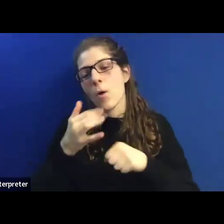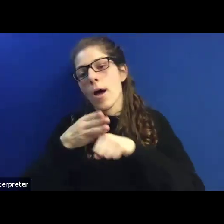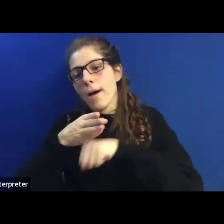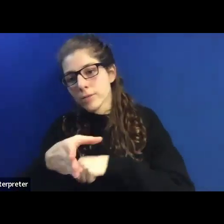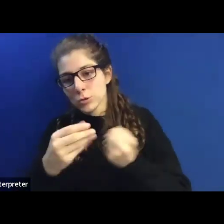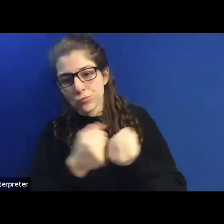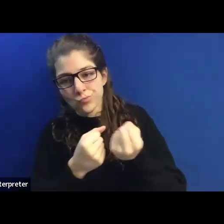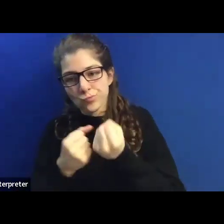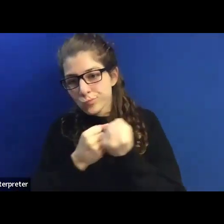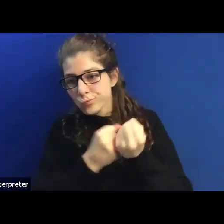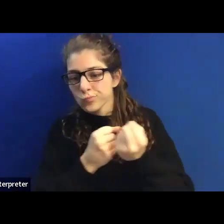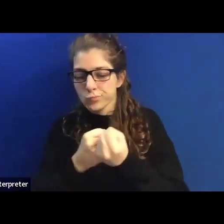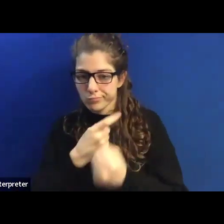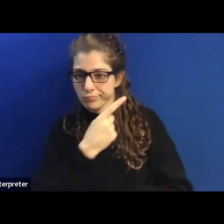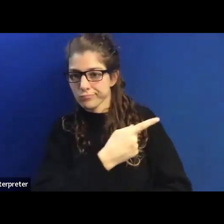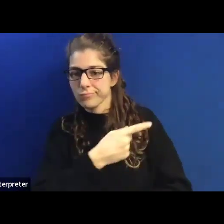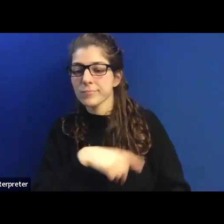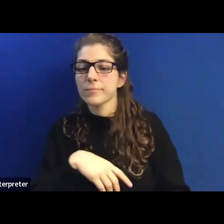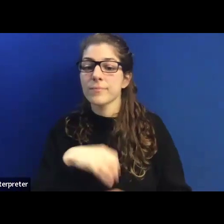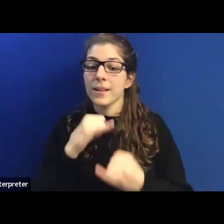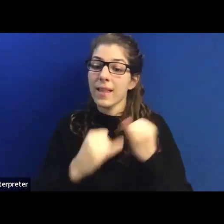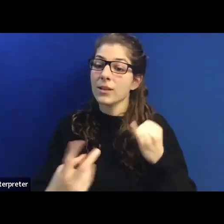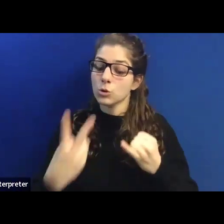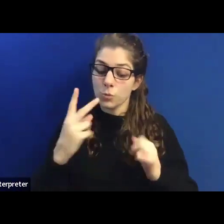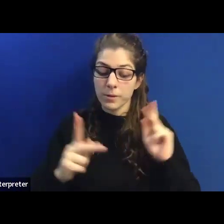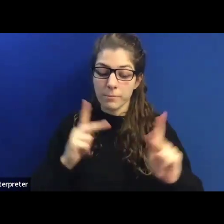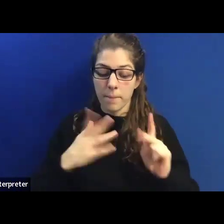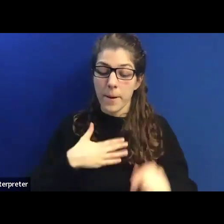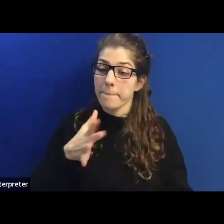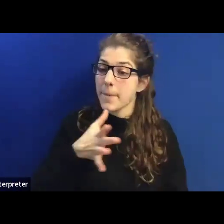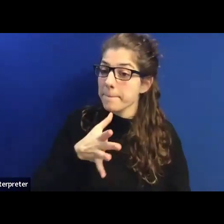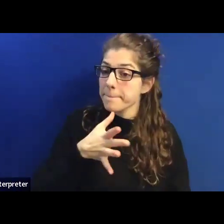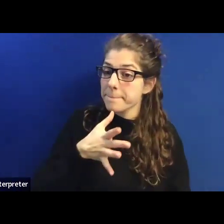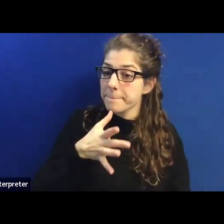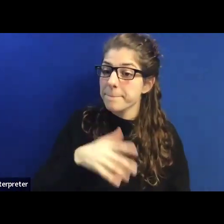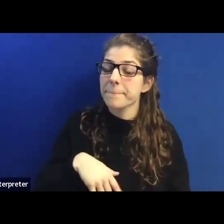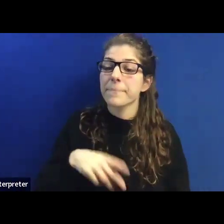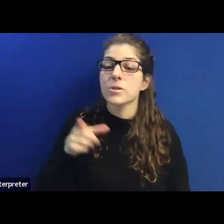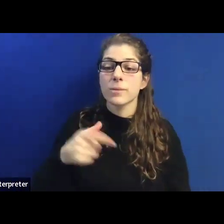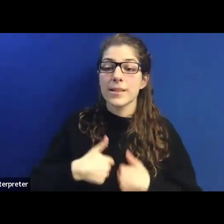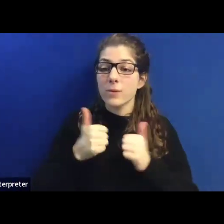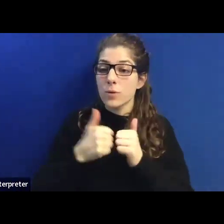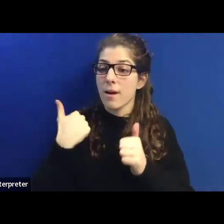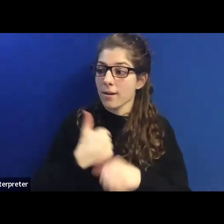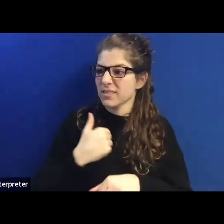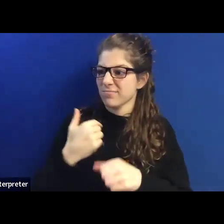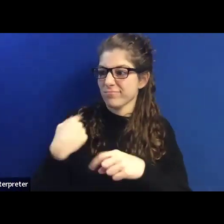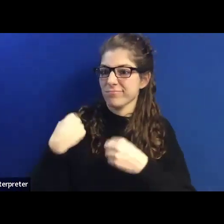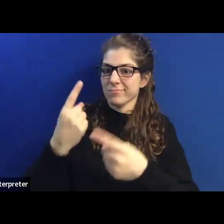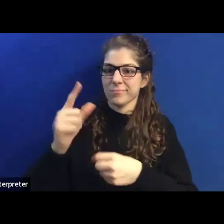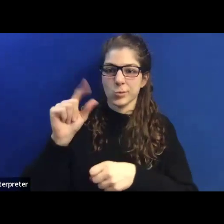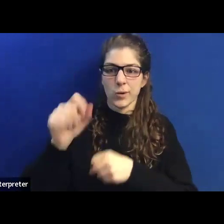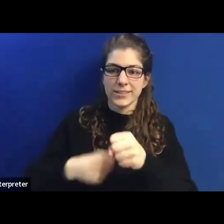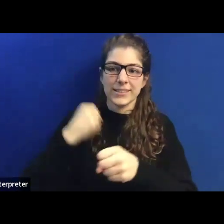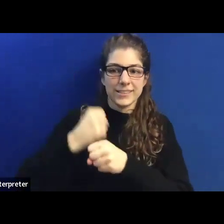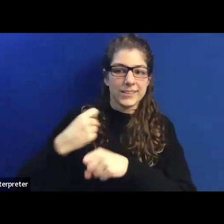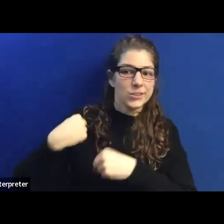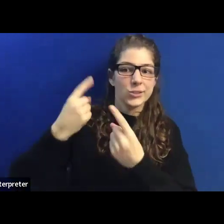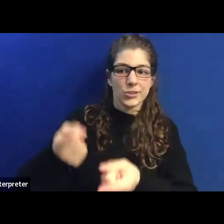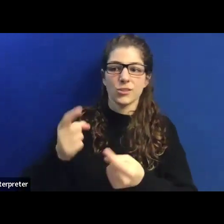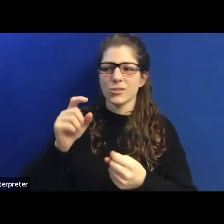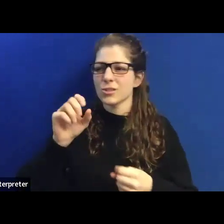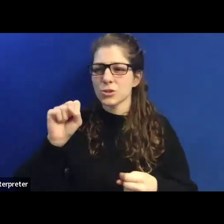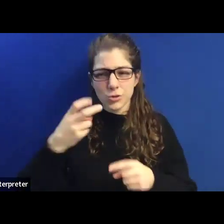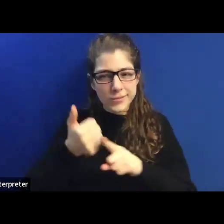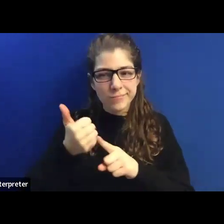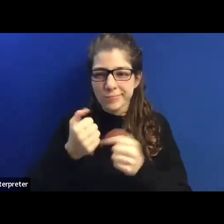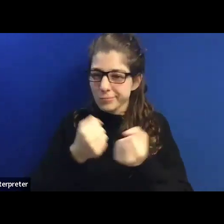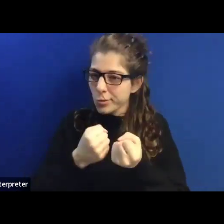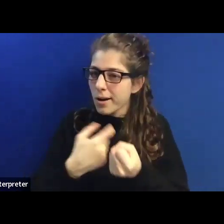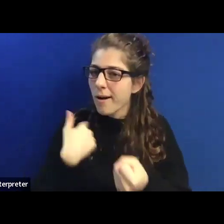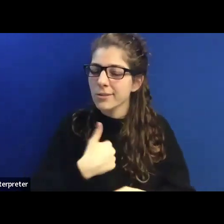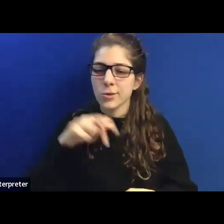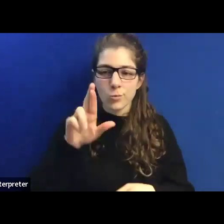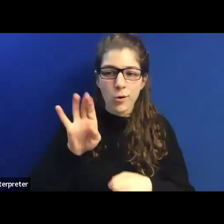And the last two individuals would be my mum. She's been living with us for over 20 years. She was unfailing in her support when Robert had her accident.